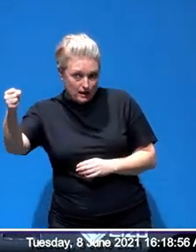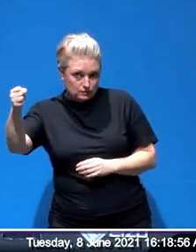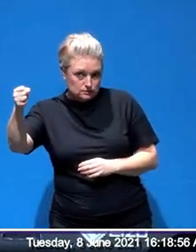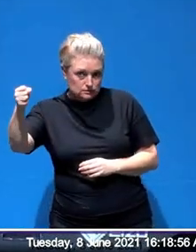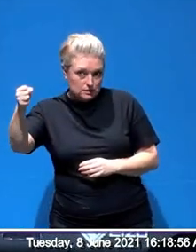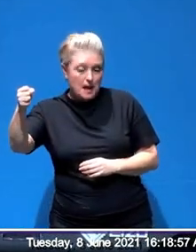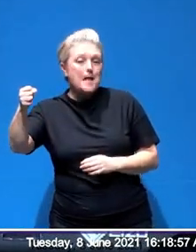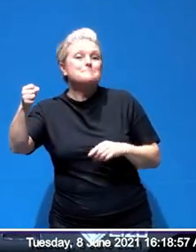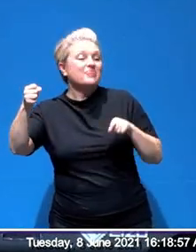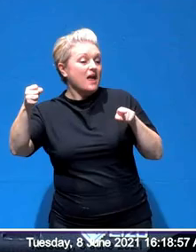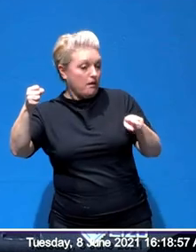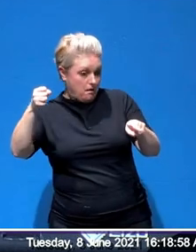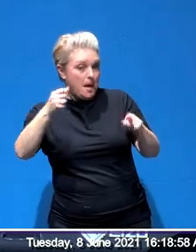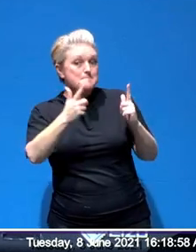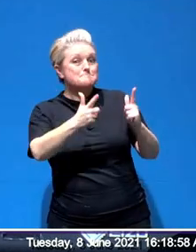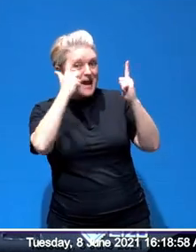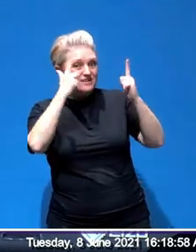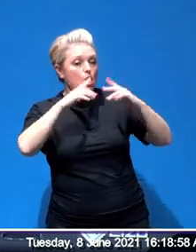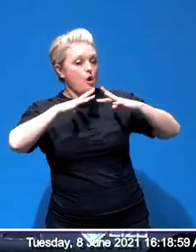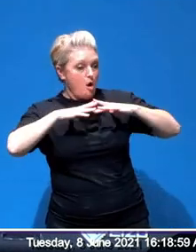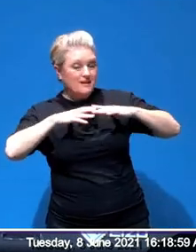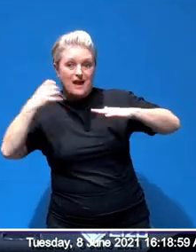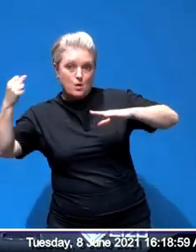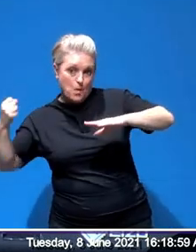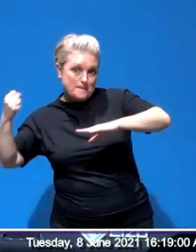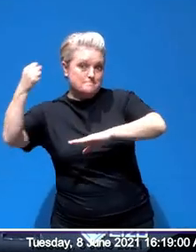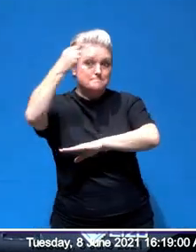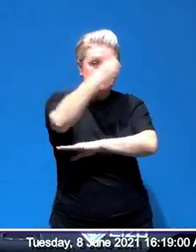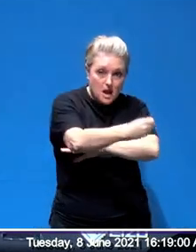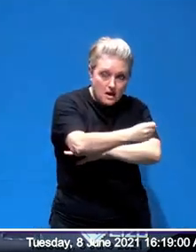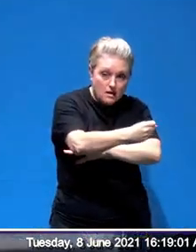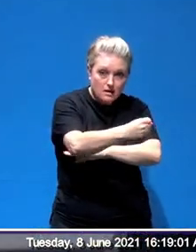Wendy was then removed from the position, is that so? No.